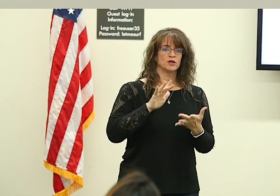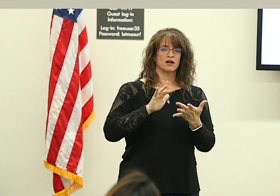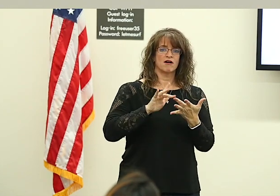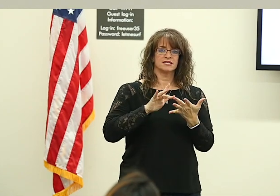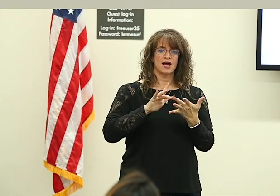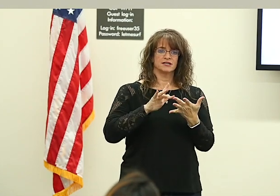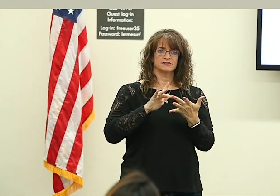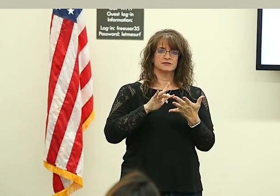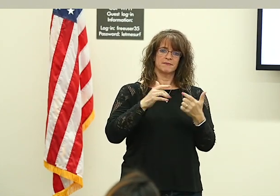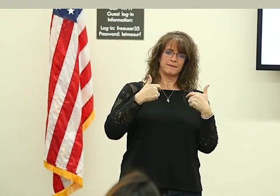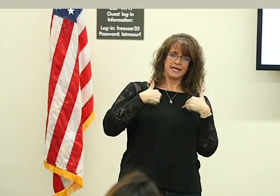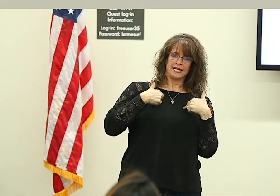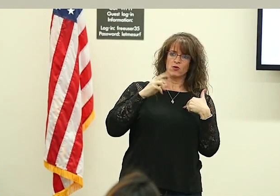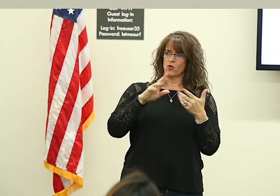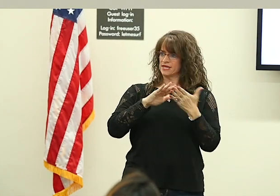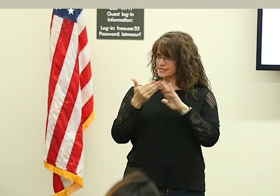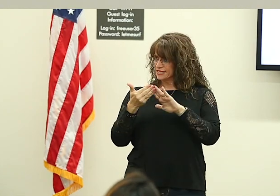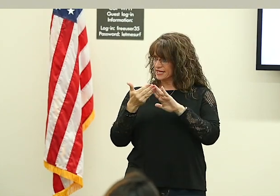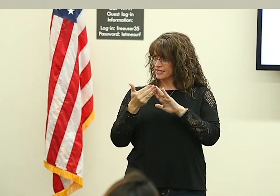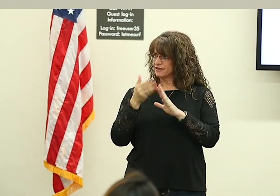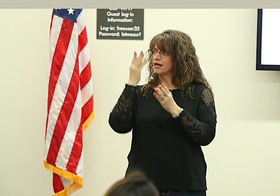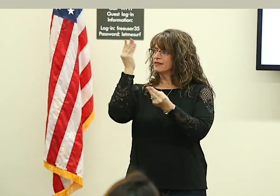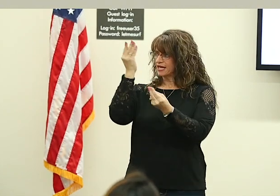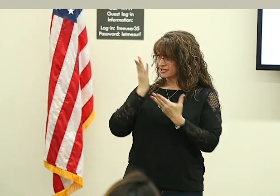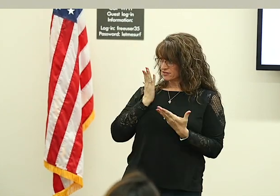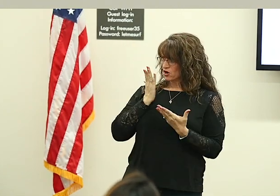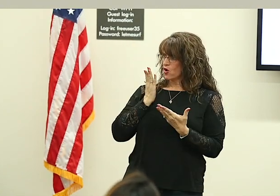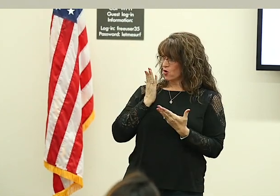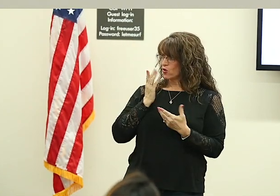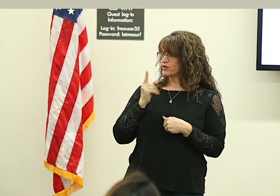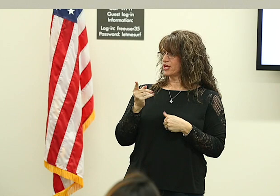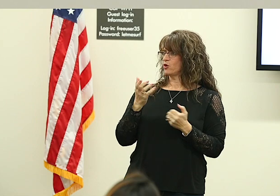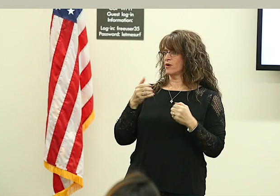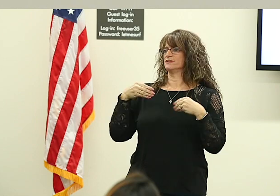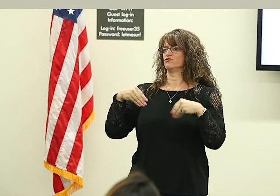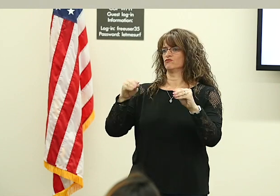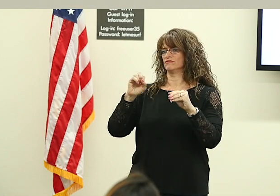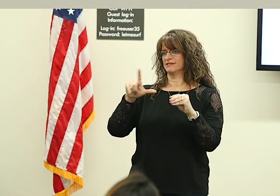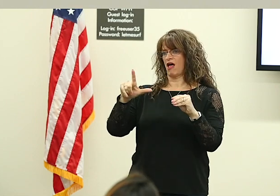me or the city and let us know that you want to sell the home.